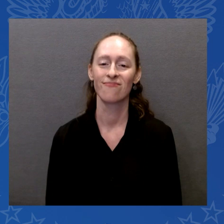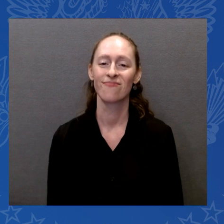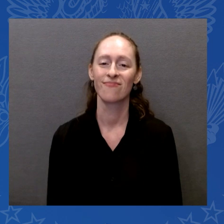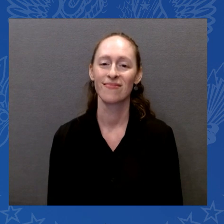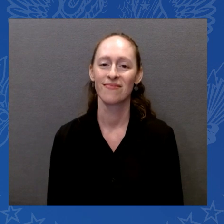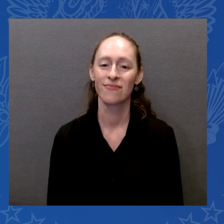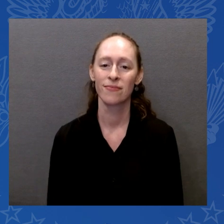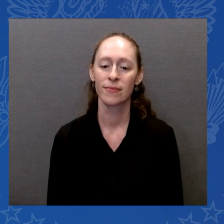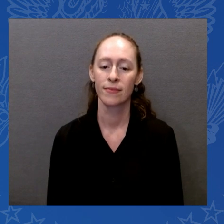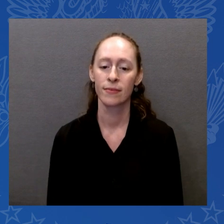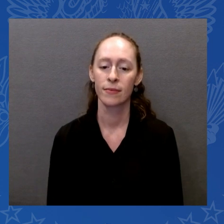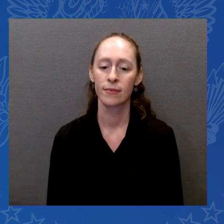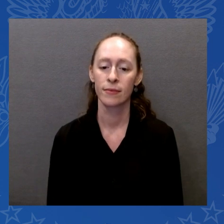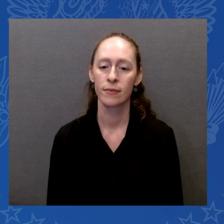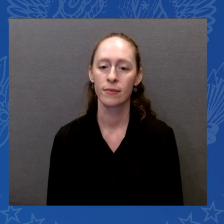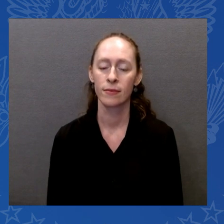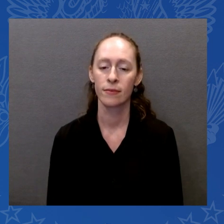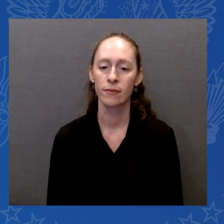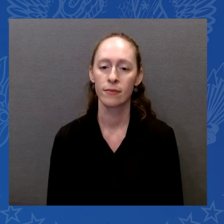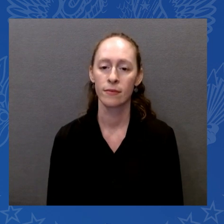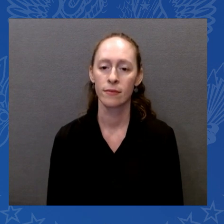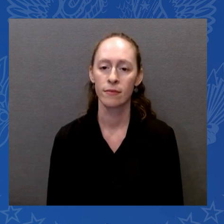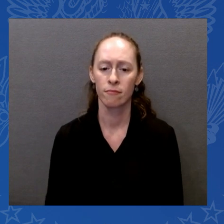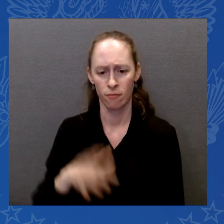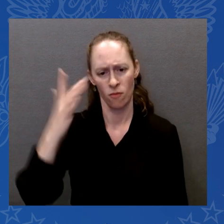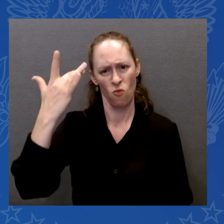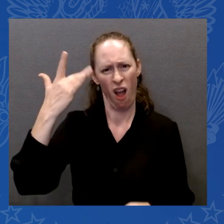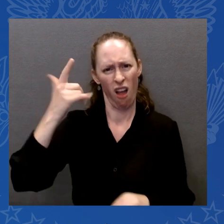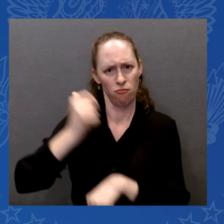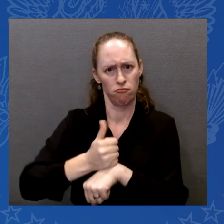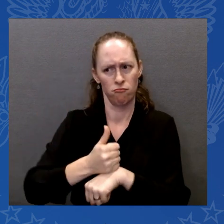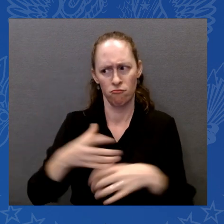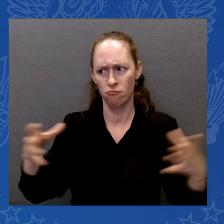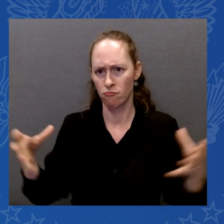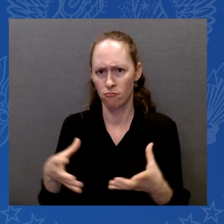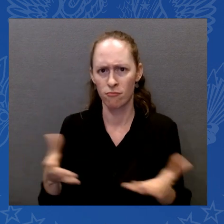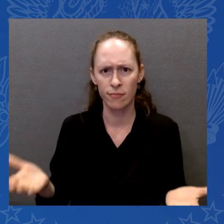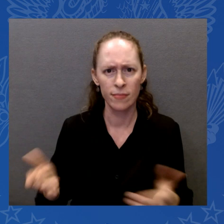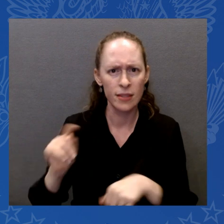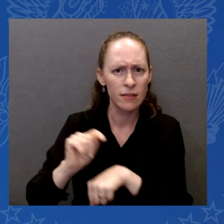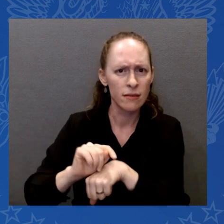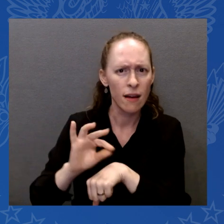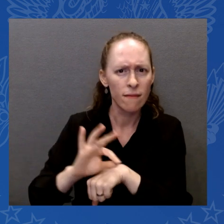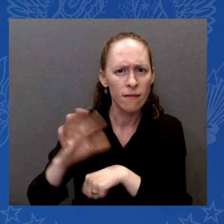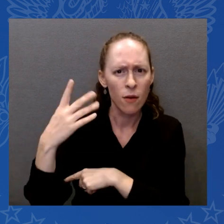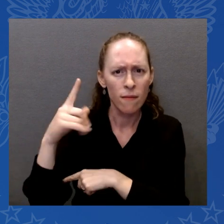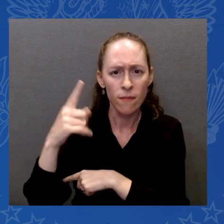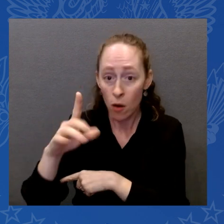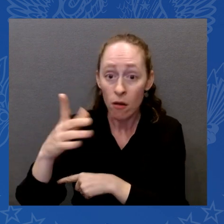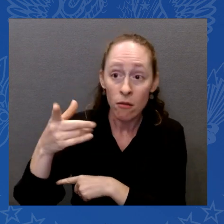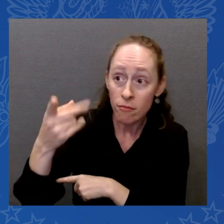in the aftermath of the Supreme Court's -- what most people would acknowledge is a fairly extreme decision on Dodd [sic] --